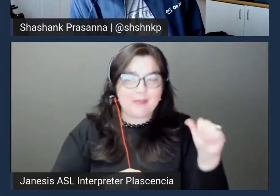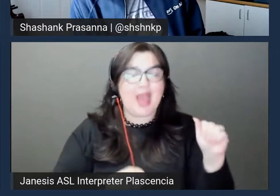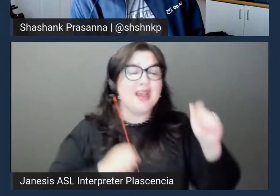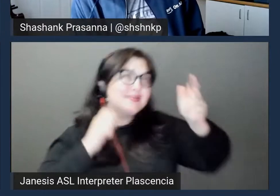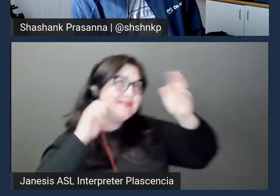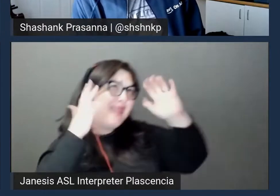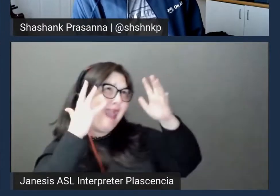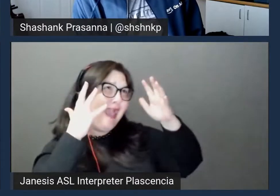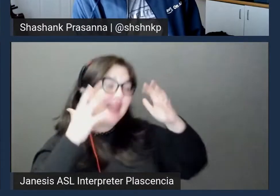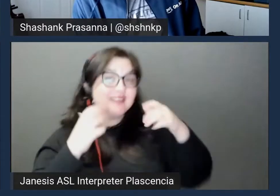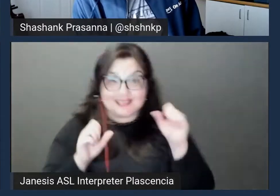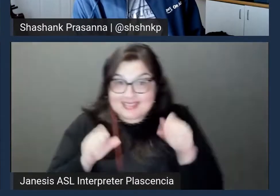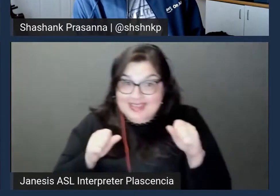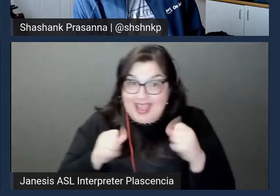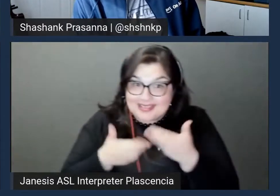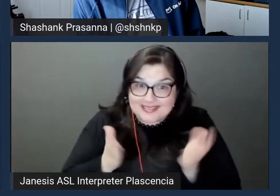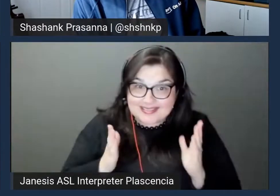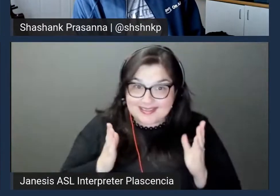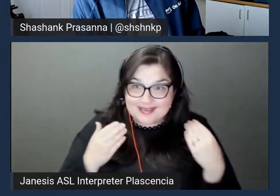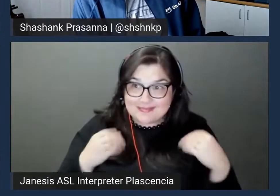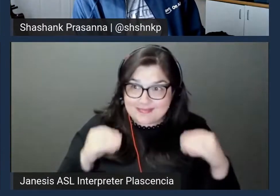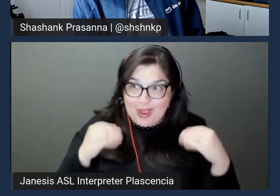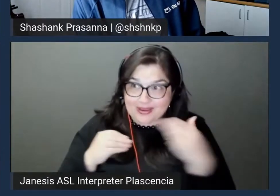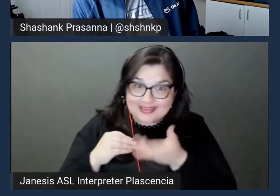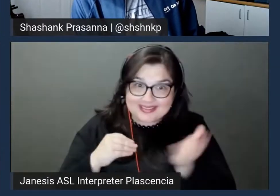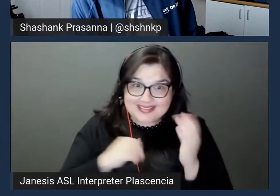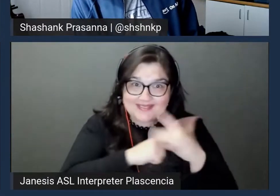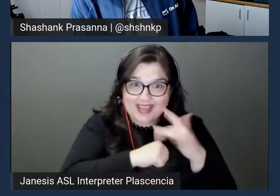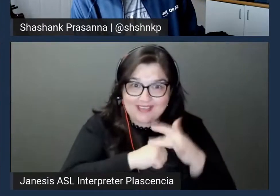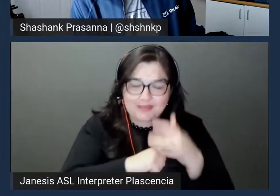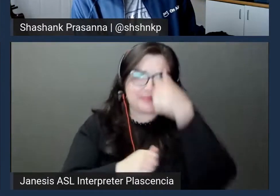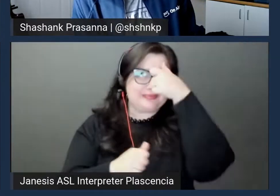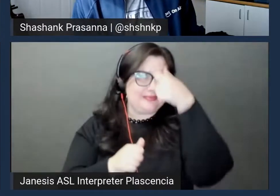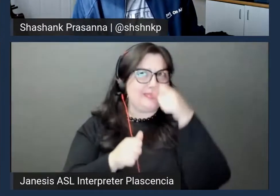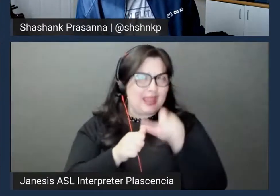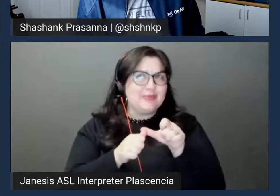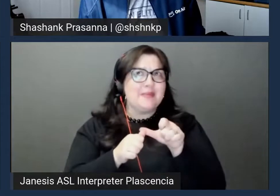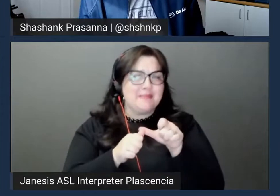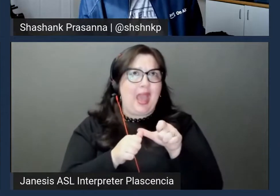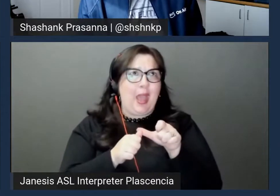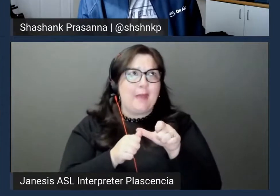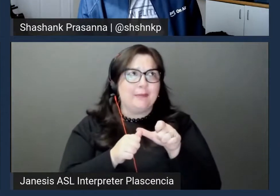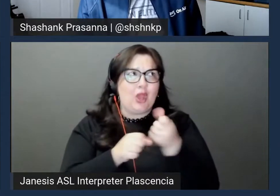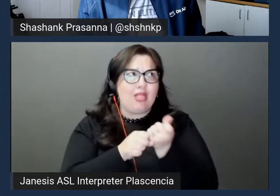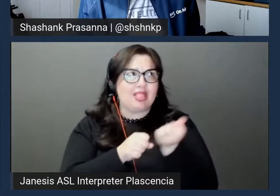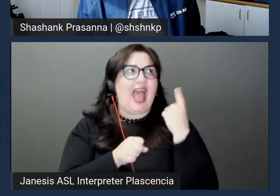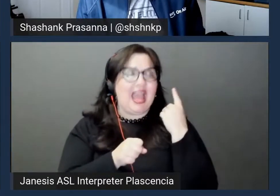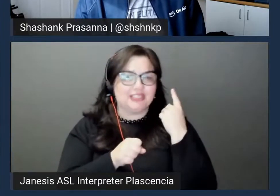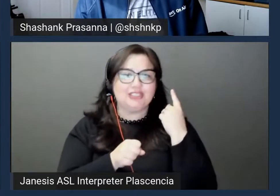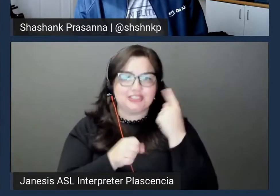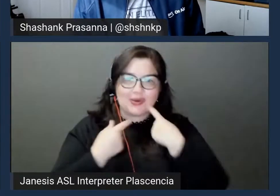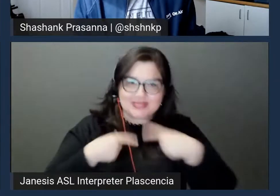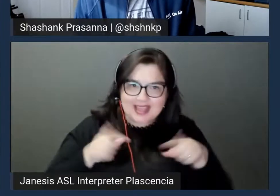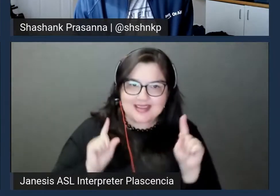It's been a while. I remember it because it was announced last year, (speaking faintly) I believe, Shashank, you were one of the persons